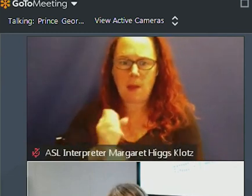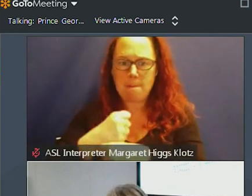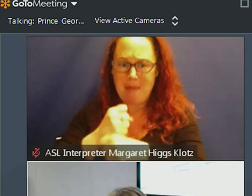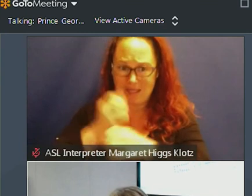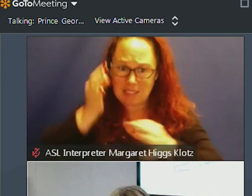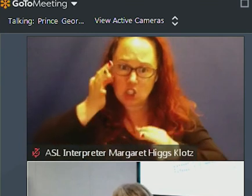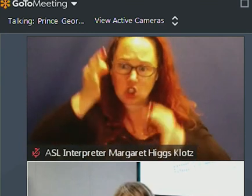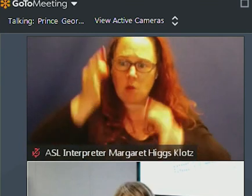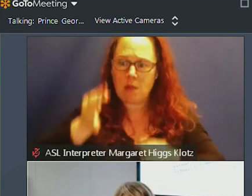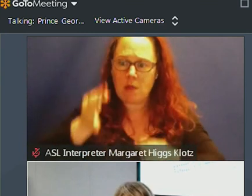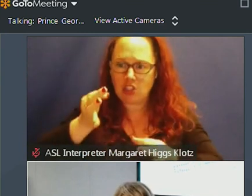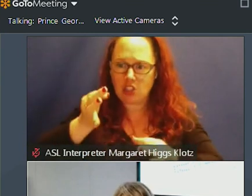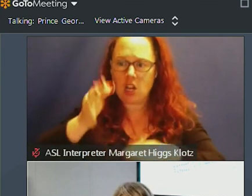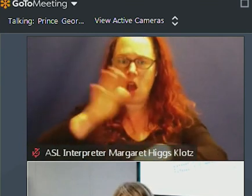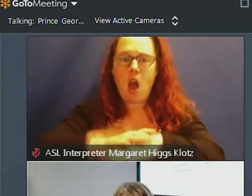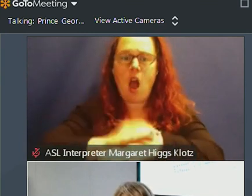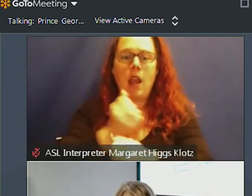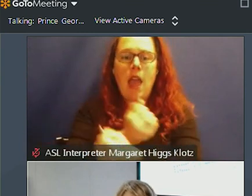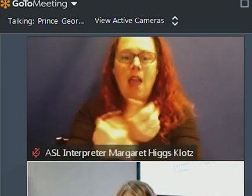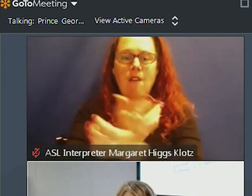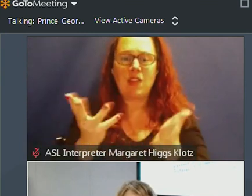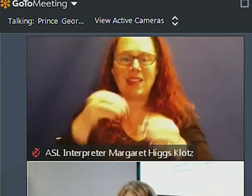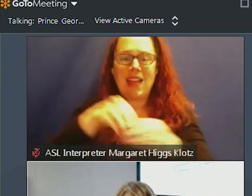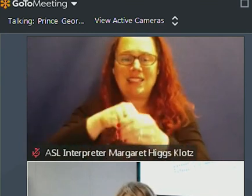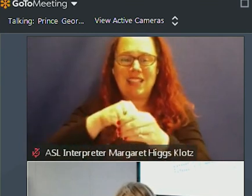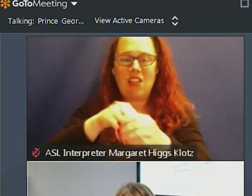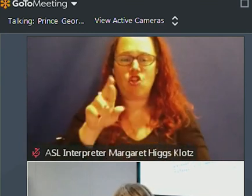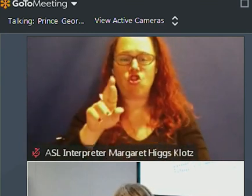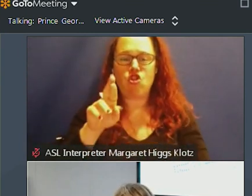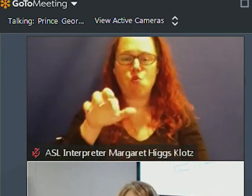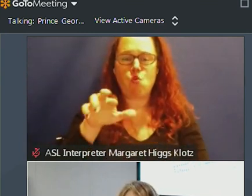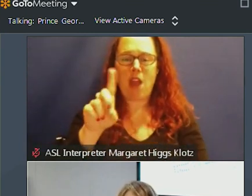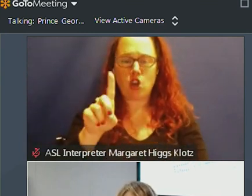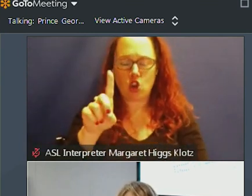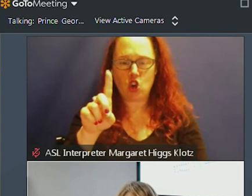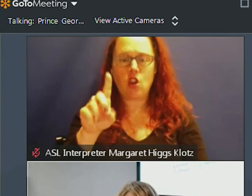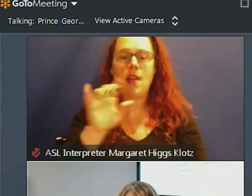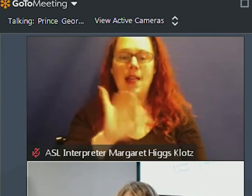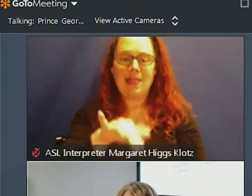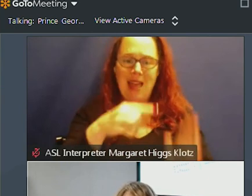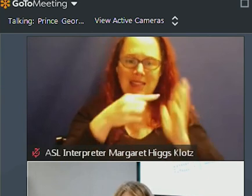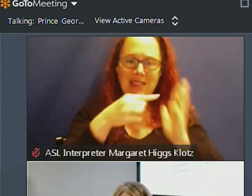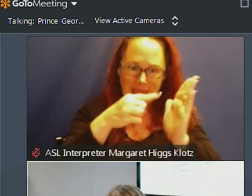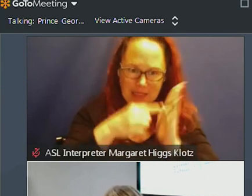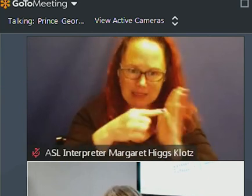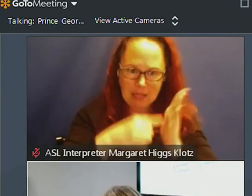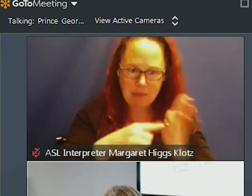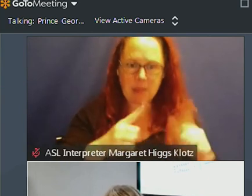everything that is in our record, all the exhibits that have been submitted, as well as the testimony that we hear.